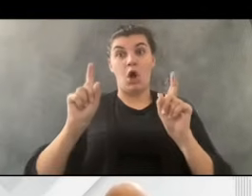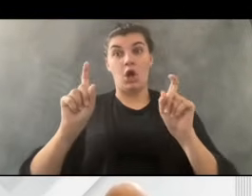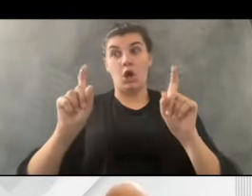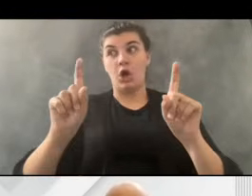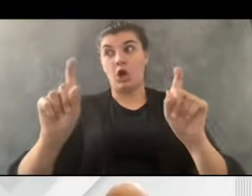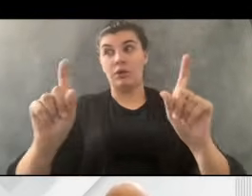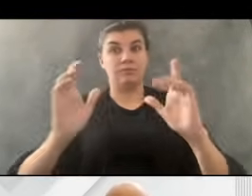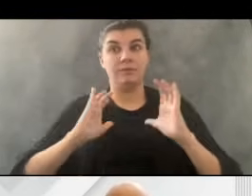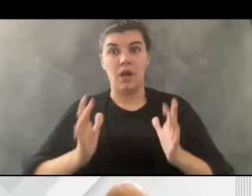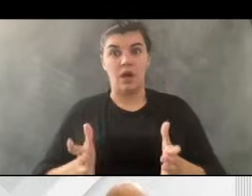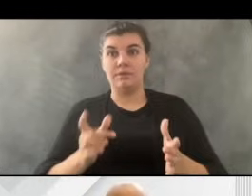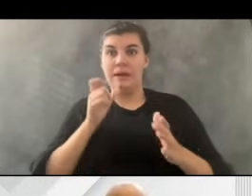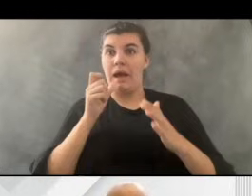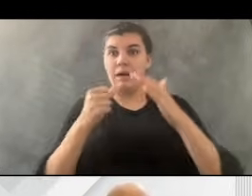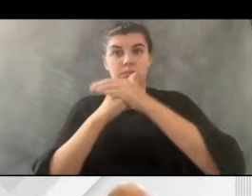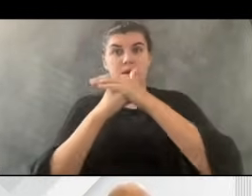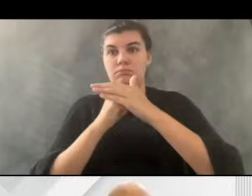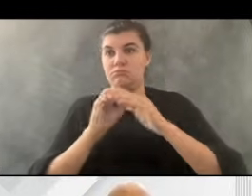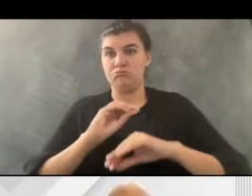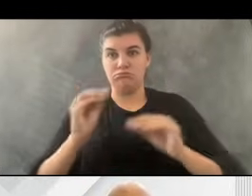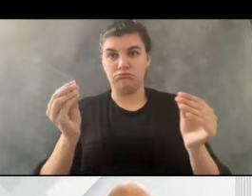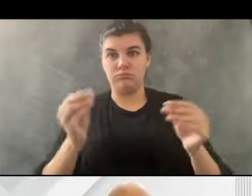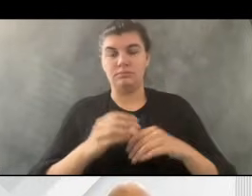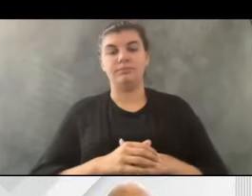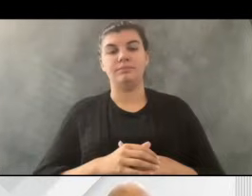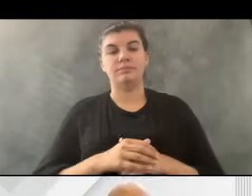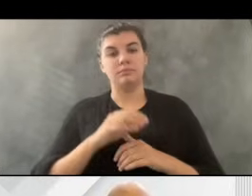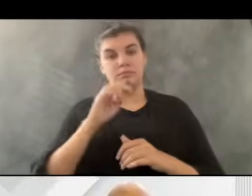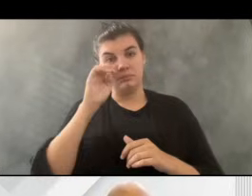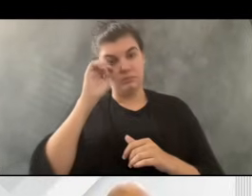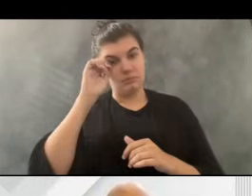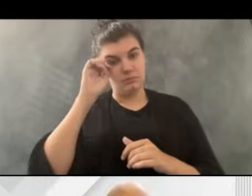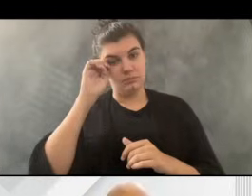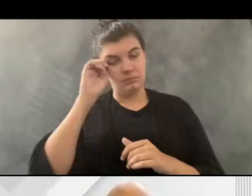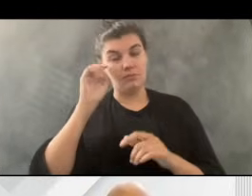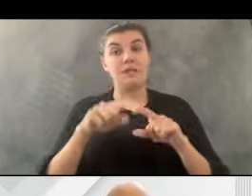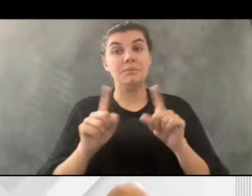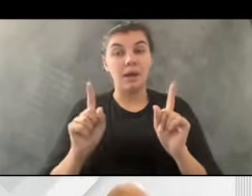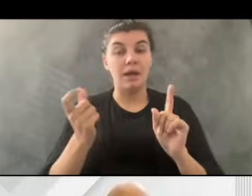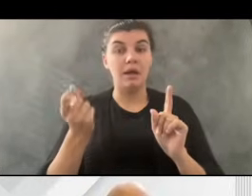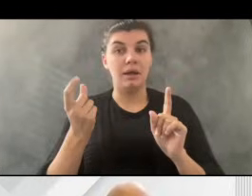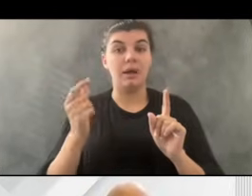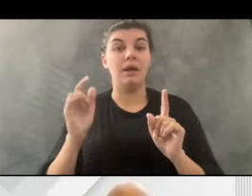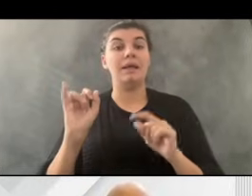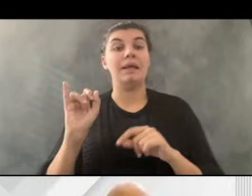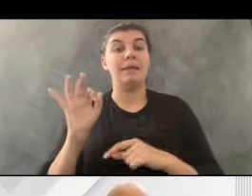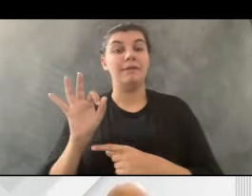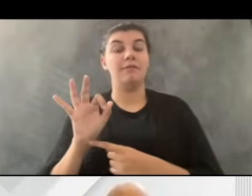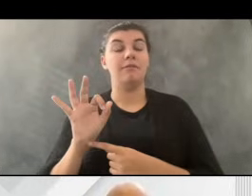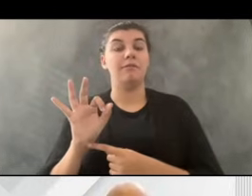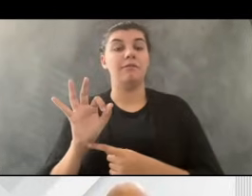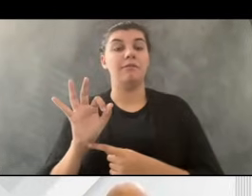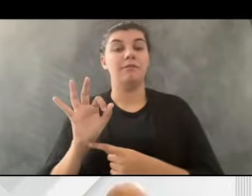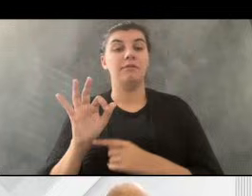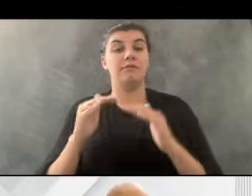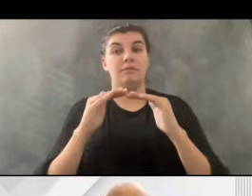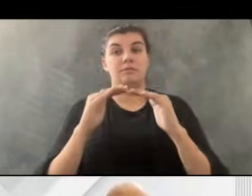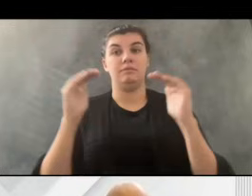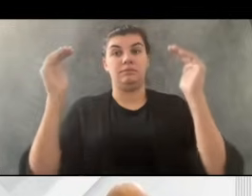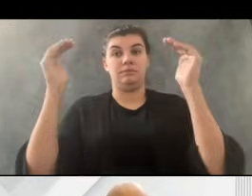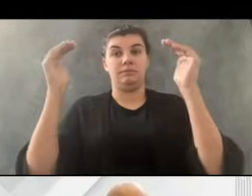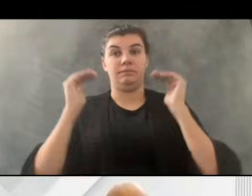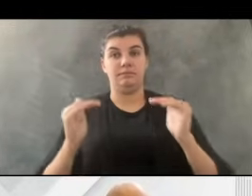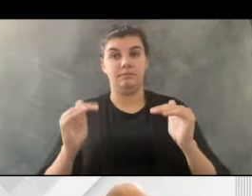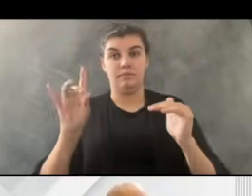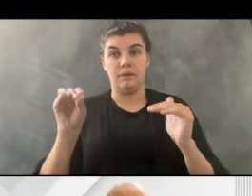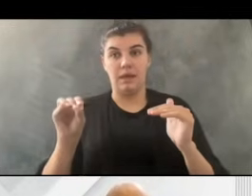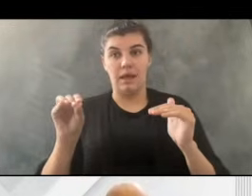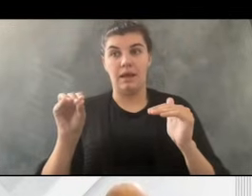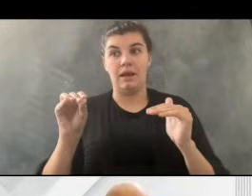perfectly fine at 80 inches, but if it's lower than 80 inches, it has to be down at